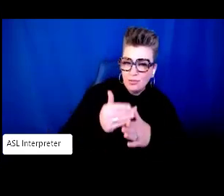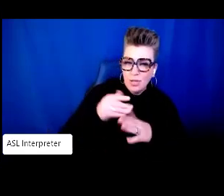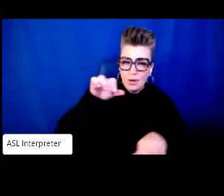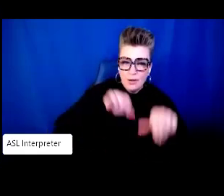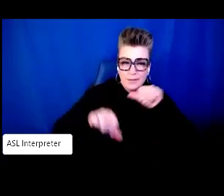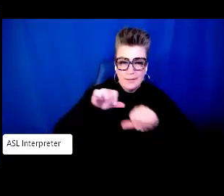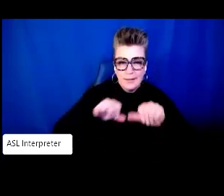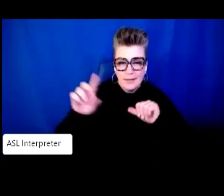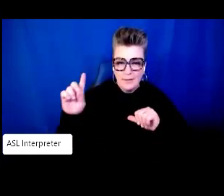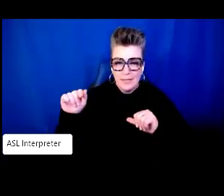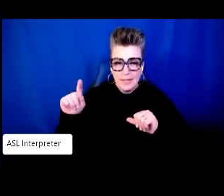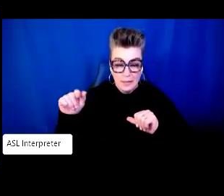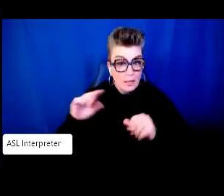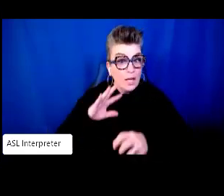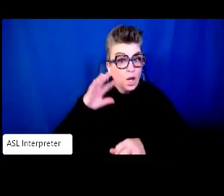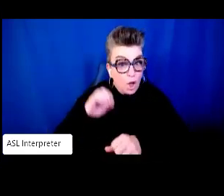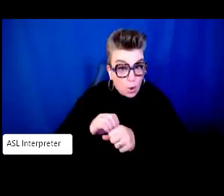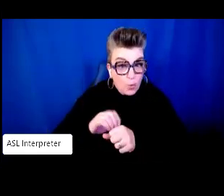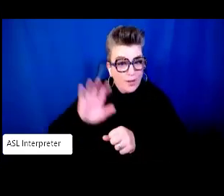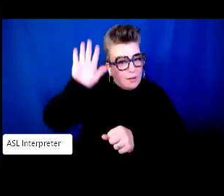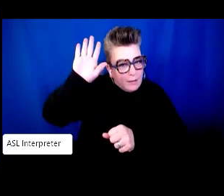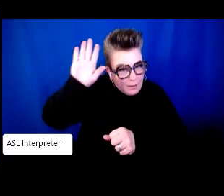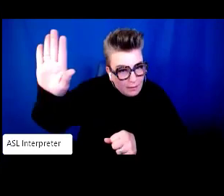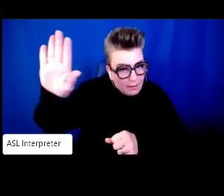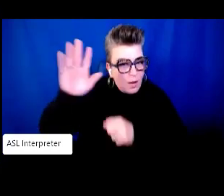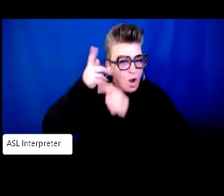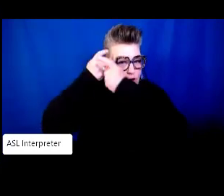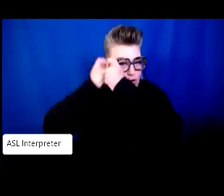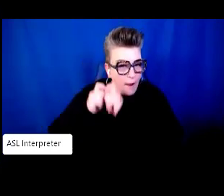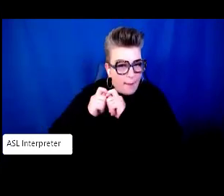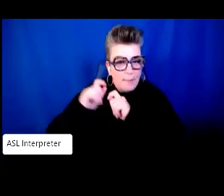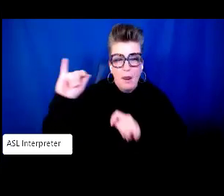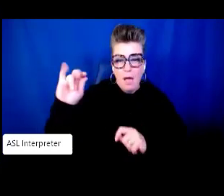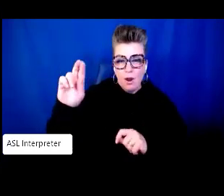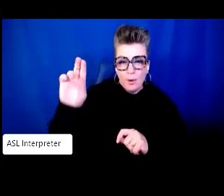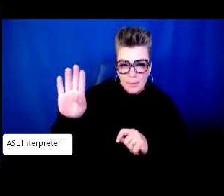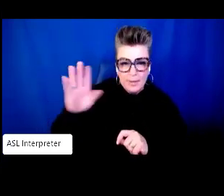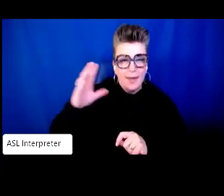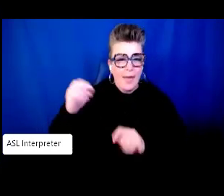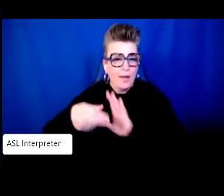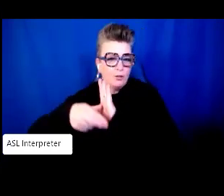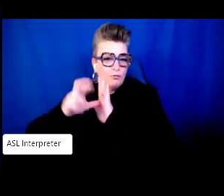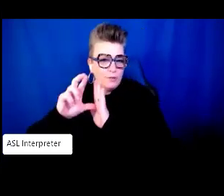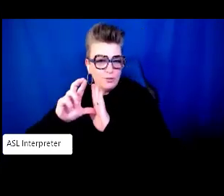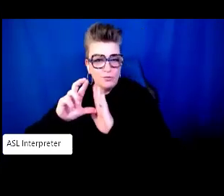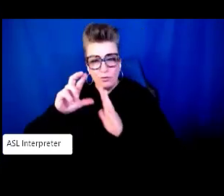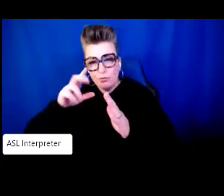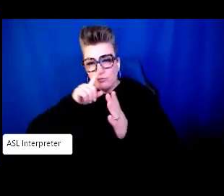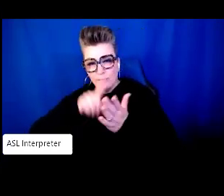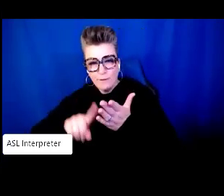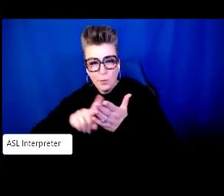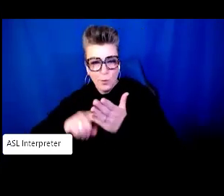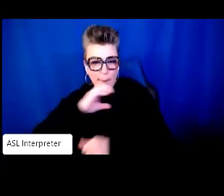designated IRBs or research review committees. There's another critical best practice, which is reinforcing the importance